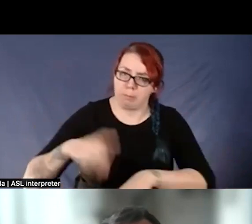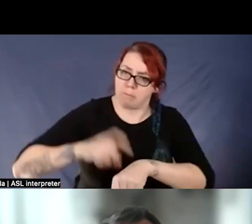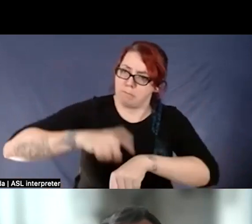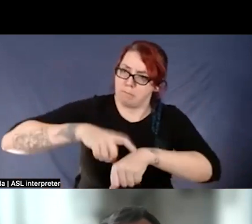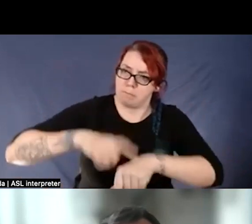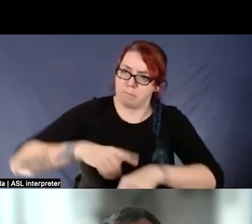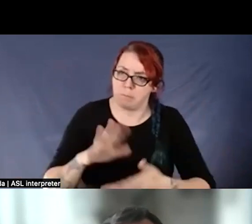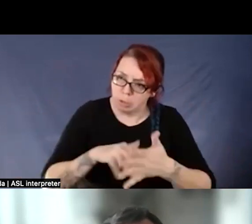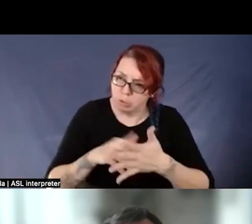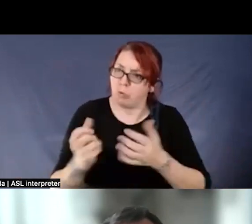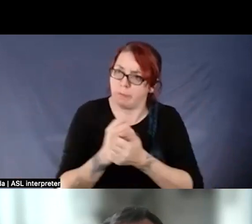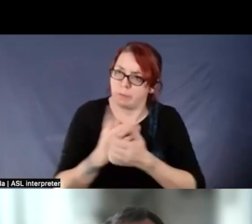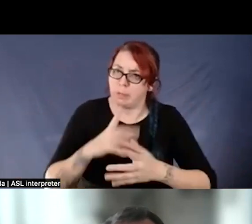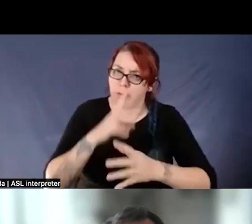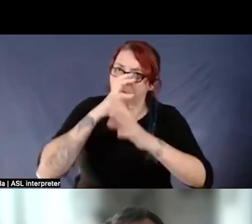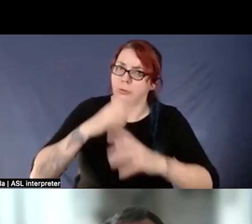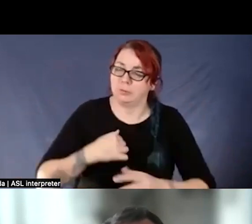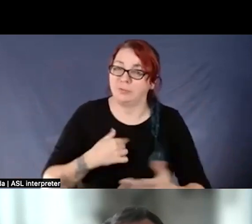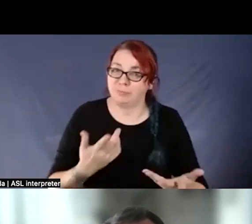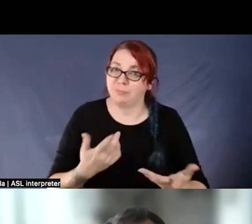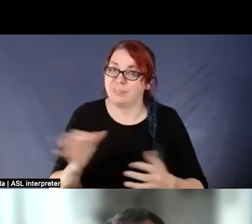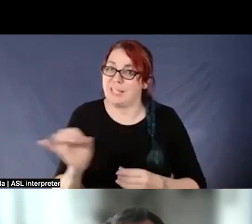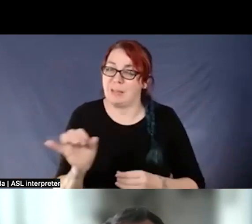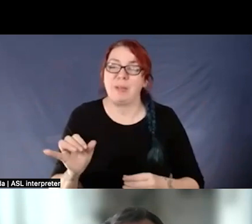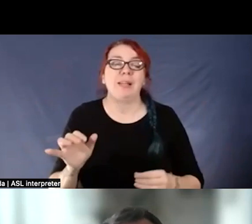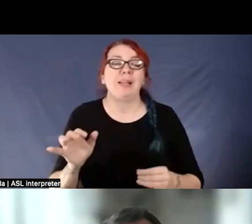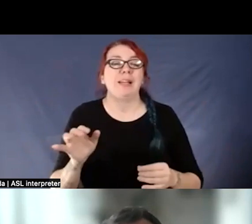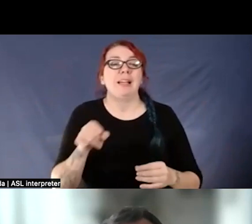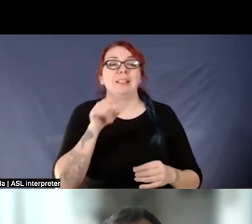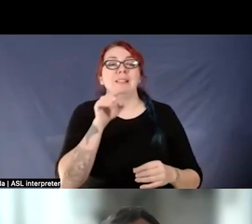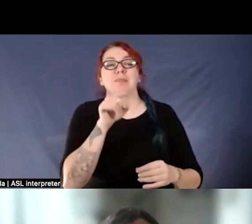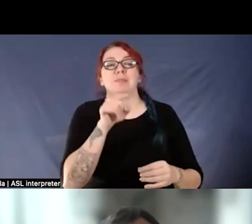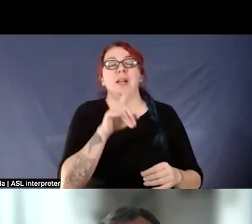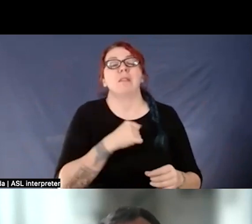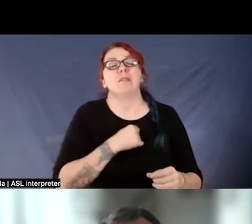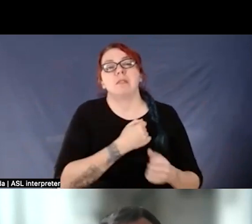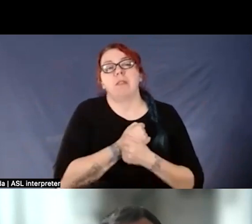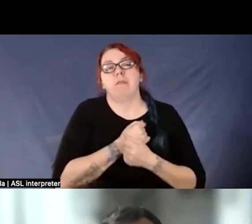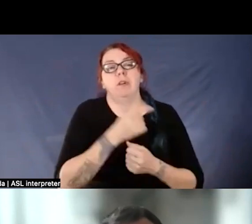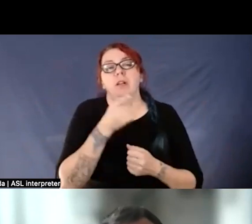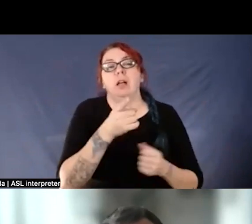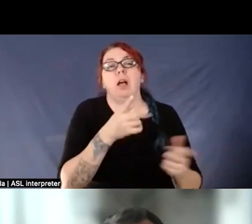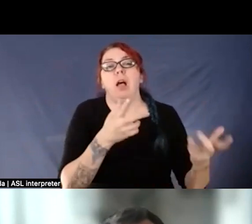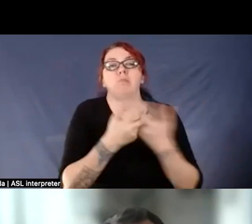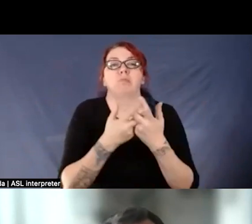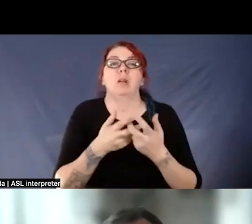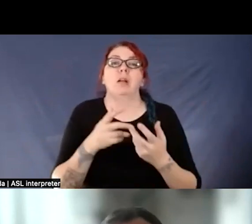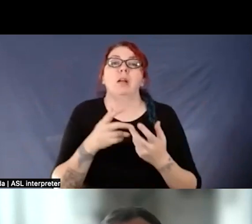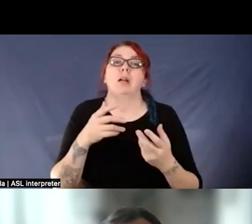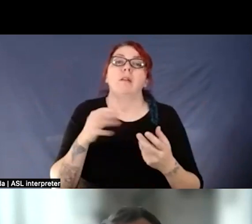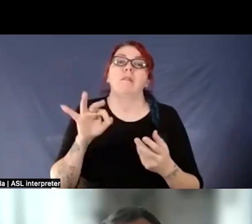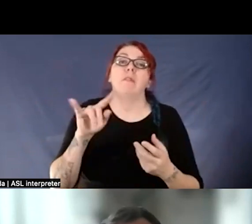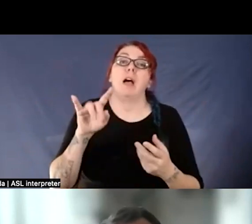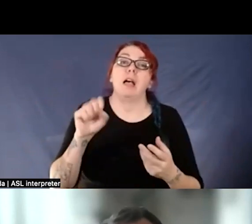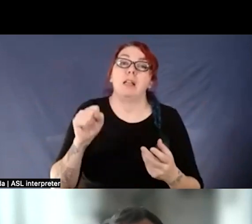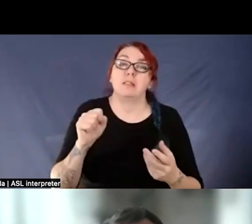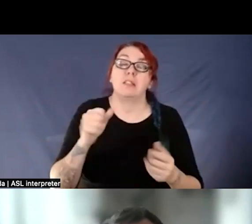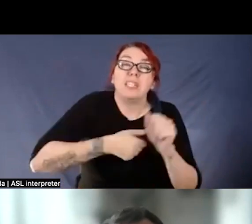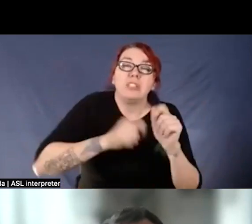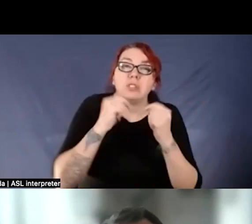is using integration for files. So each team has its own folder automatically, and it's